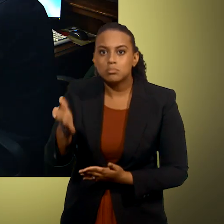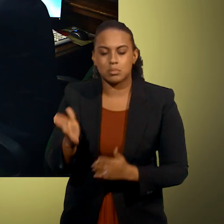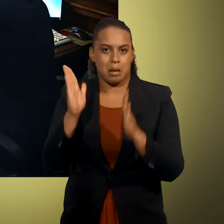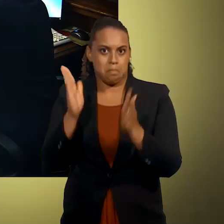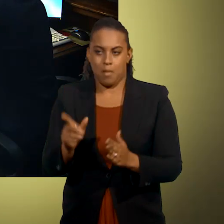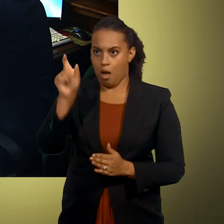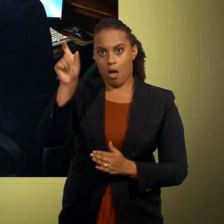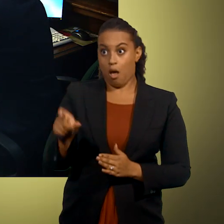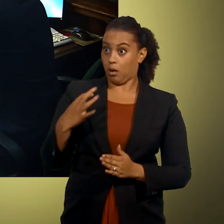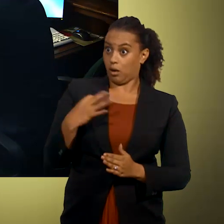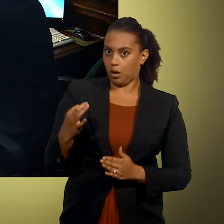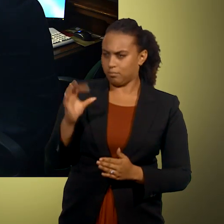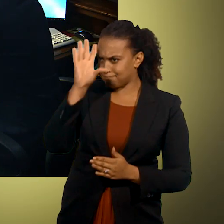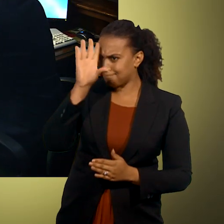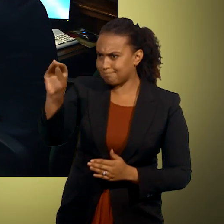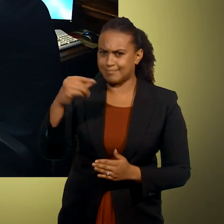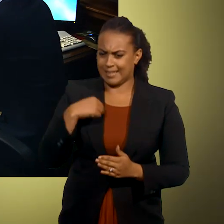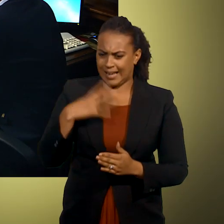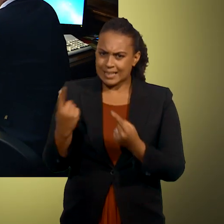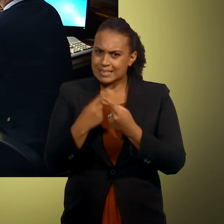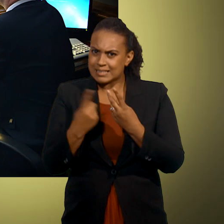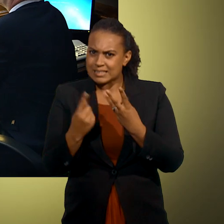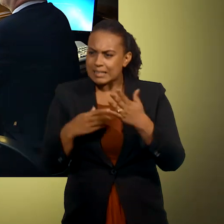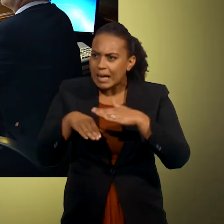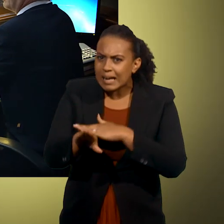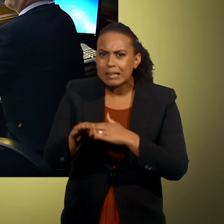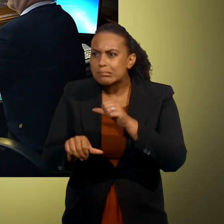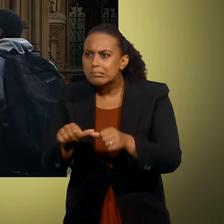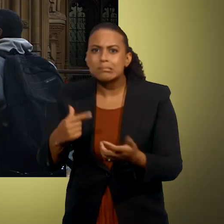your host ahead of your visit to discuss access requirements.